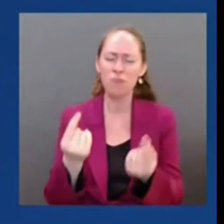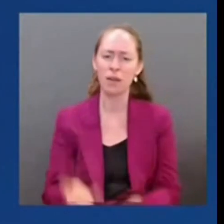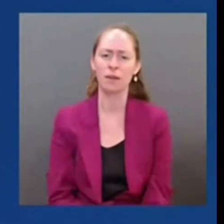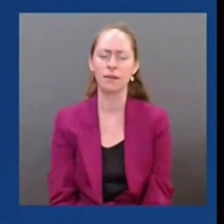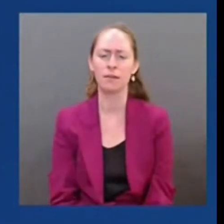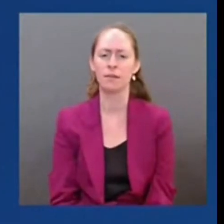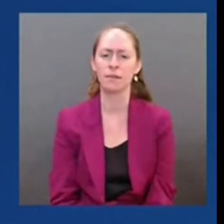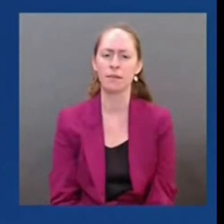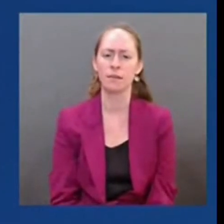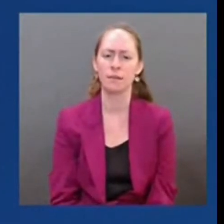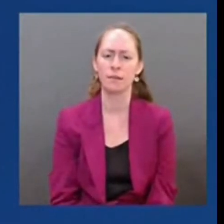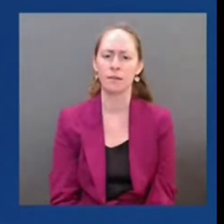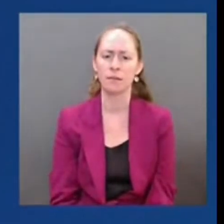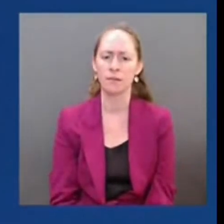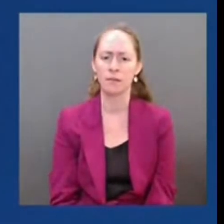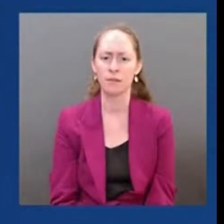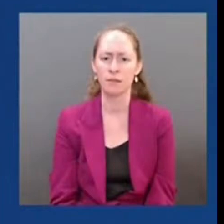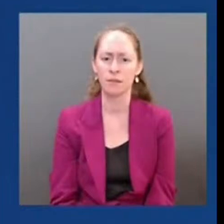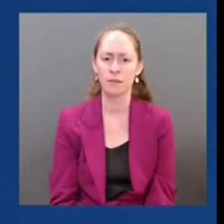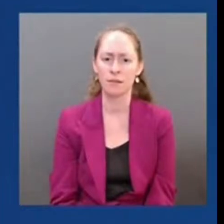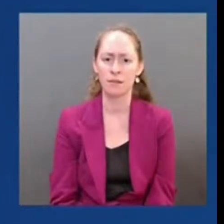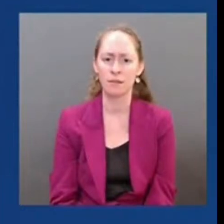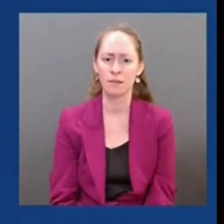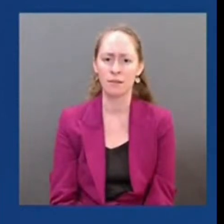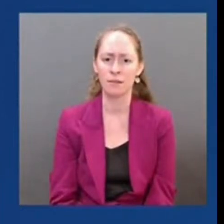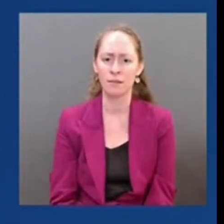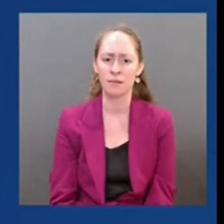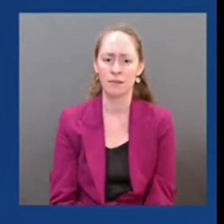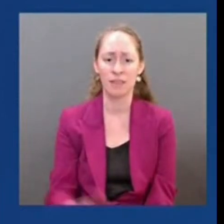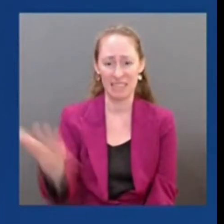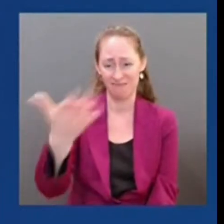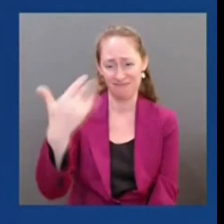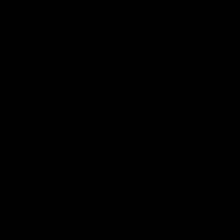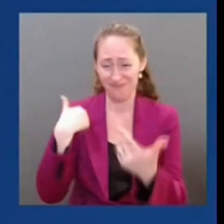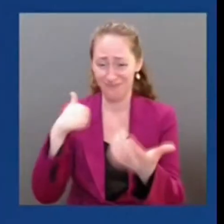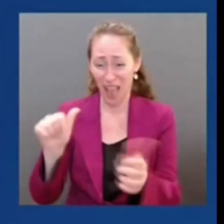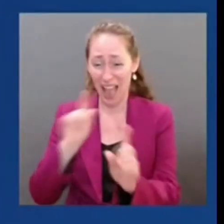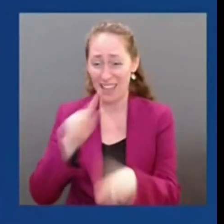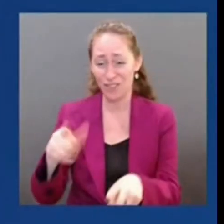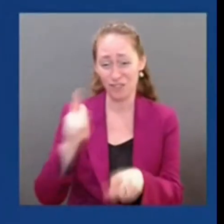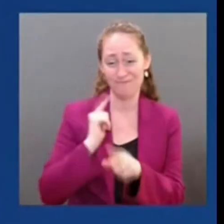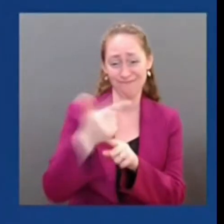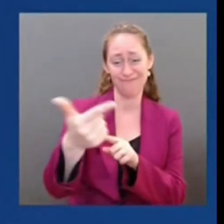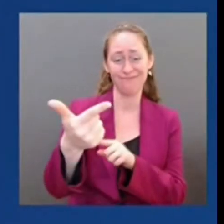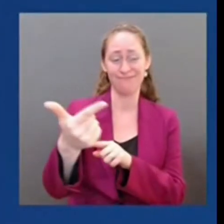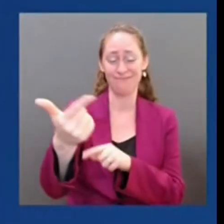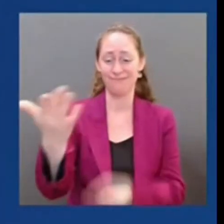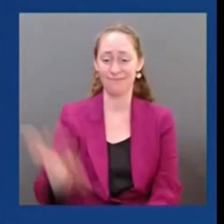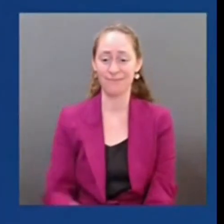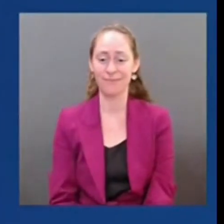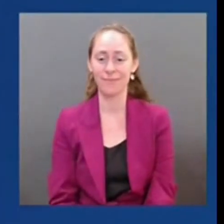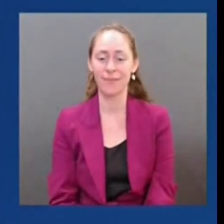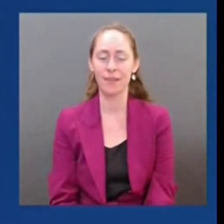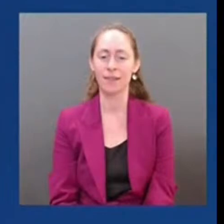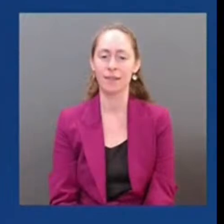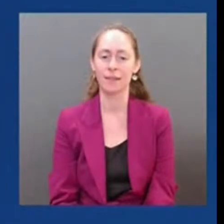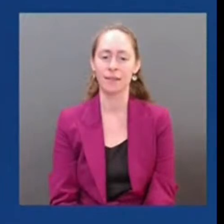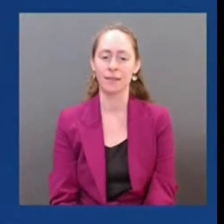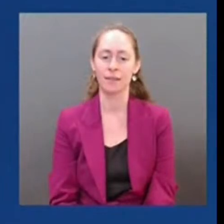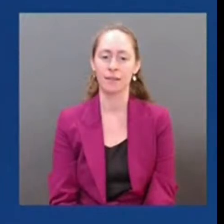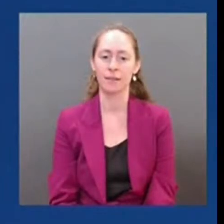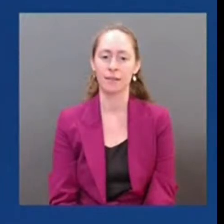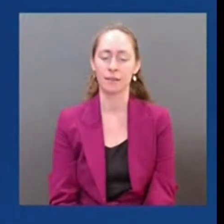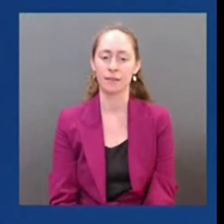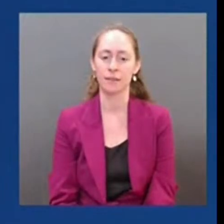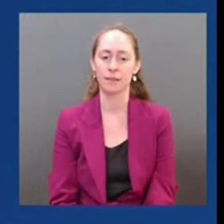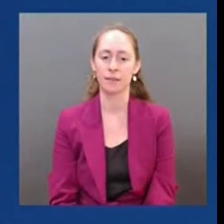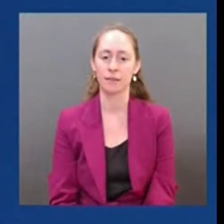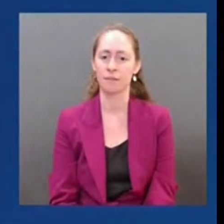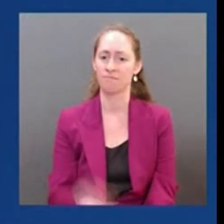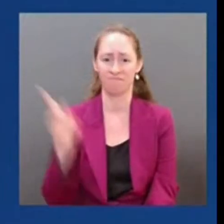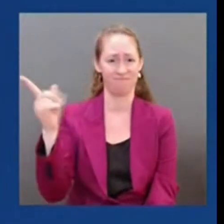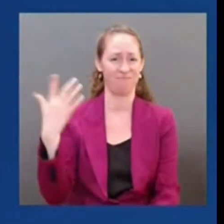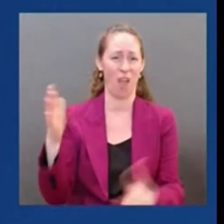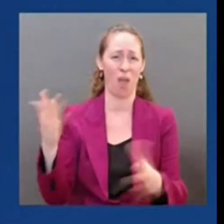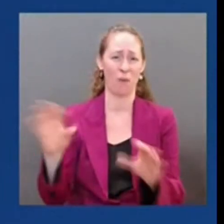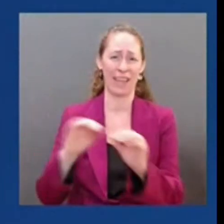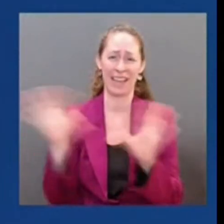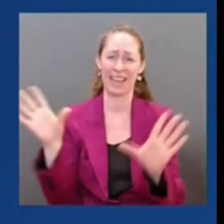WANTS TO TAKE THE UNDER 5. TONY